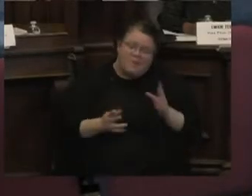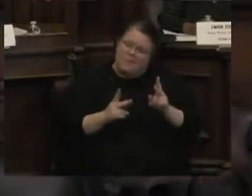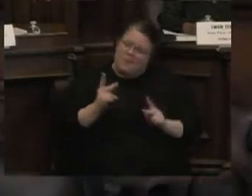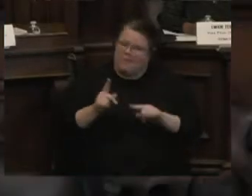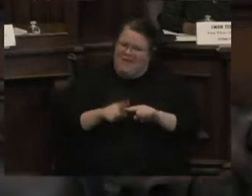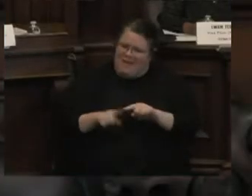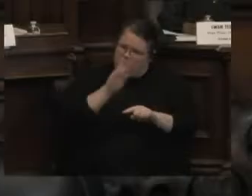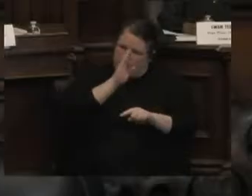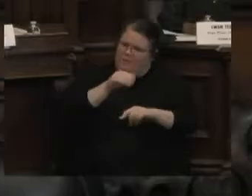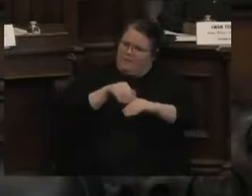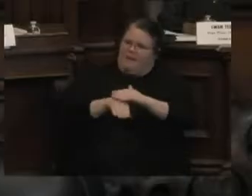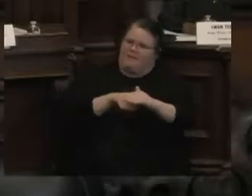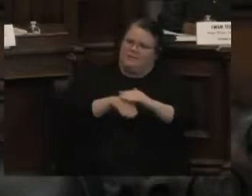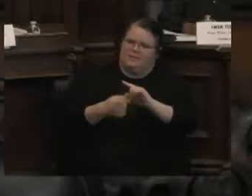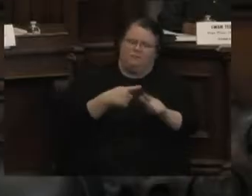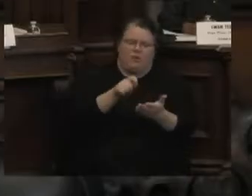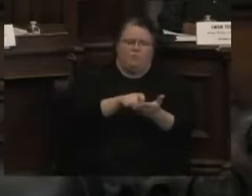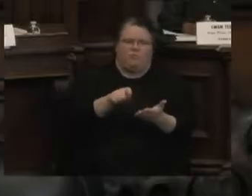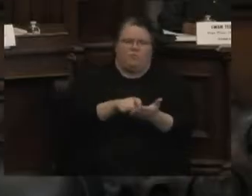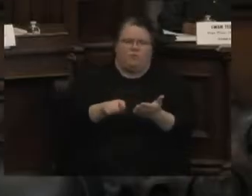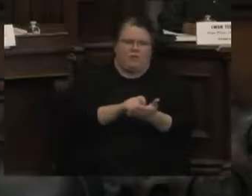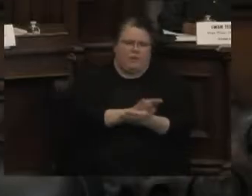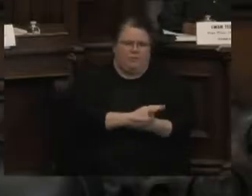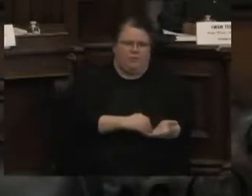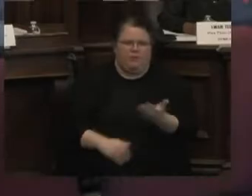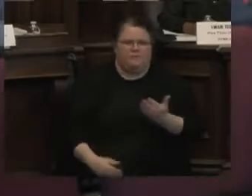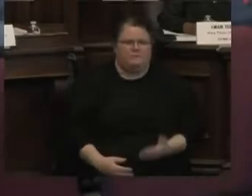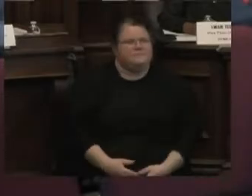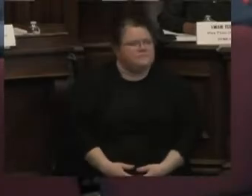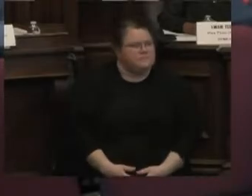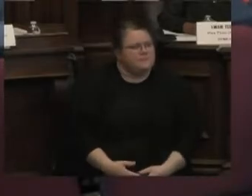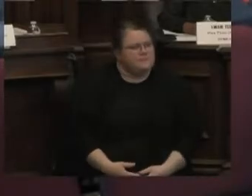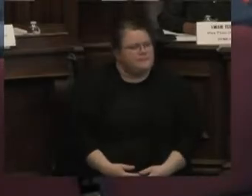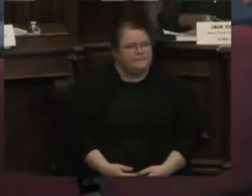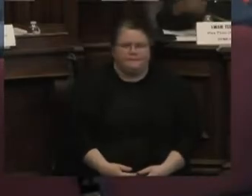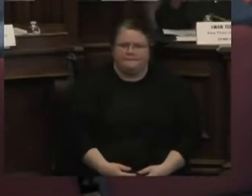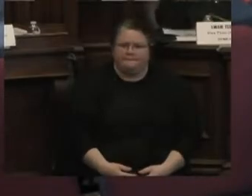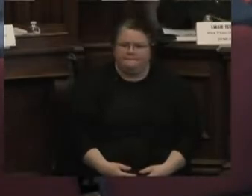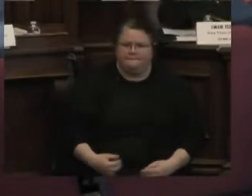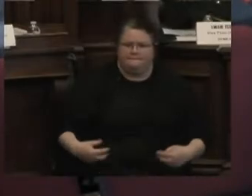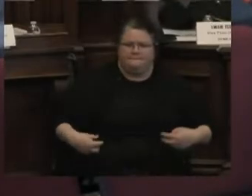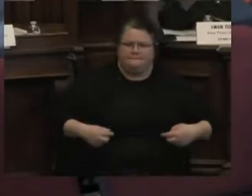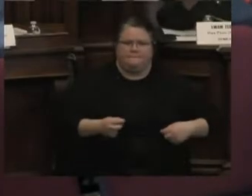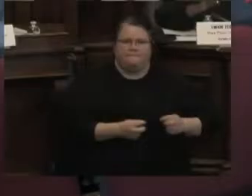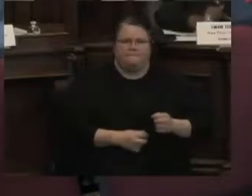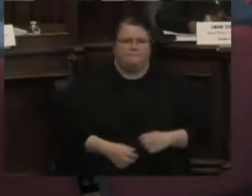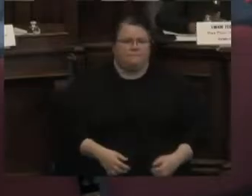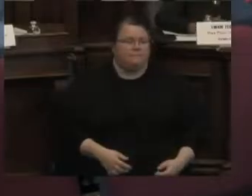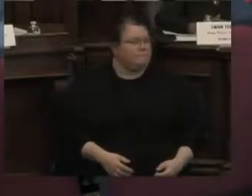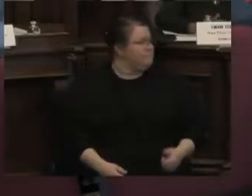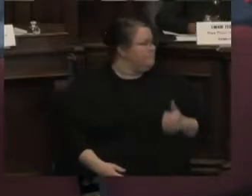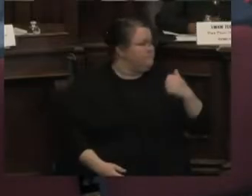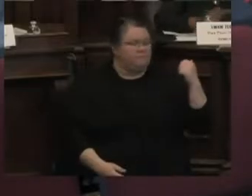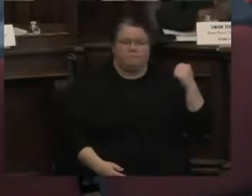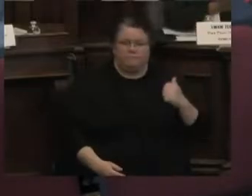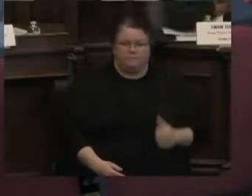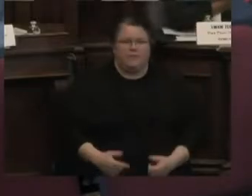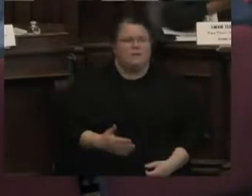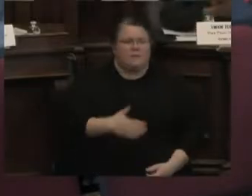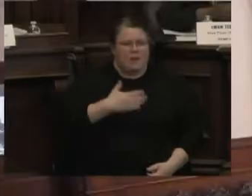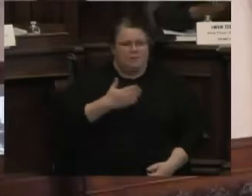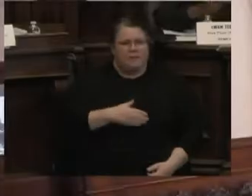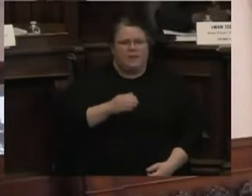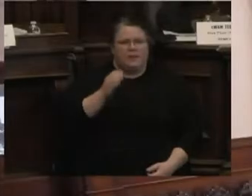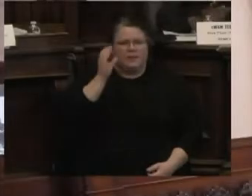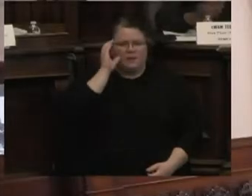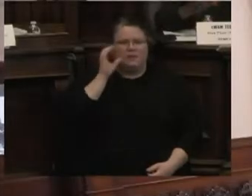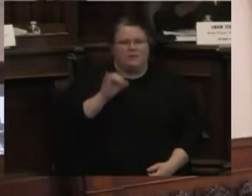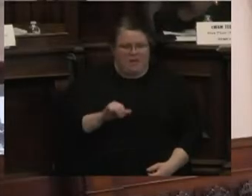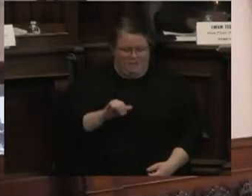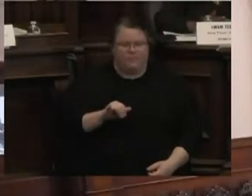where this might not be the the